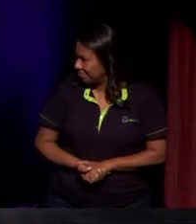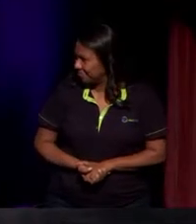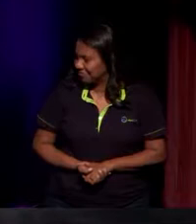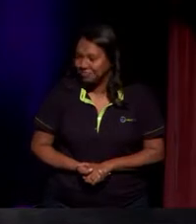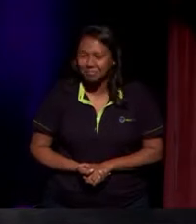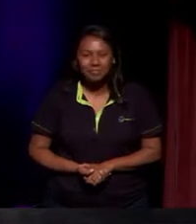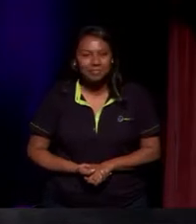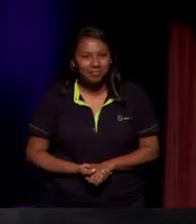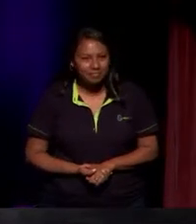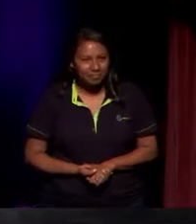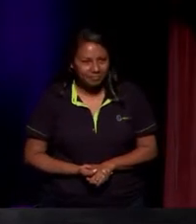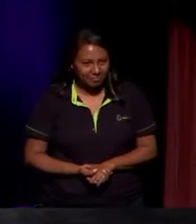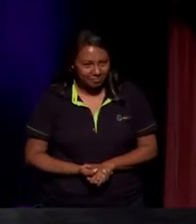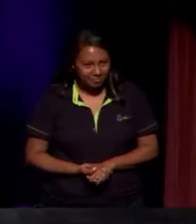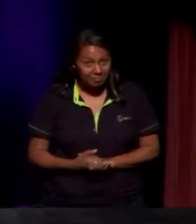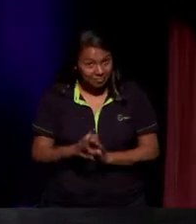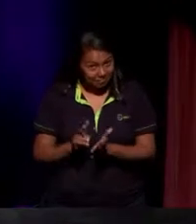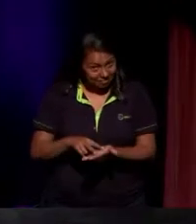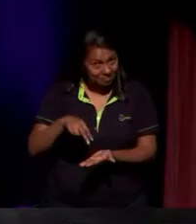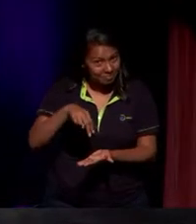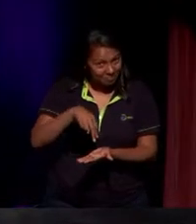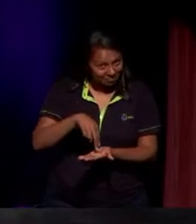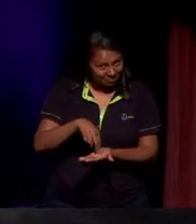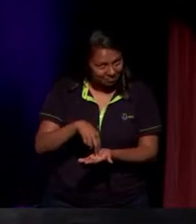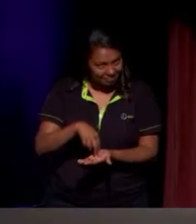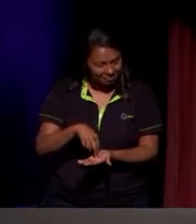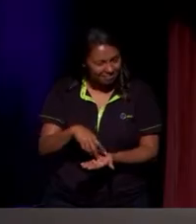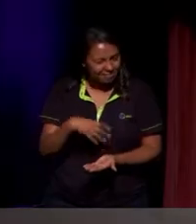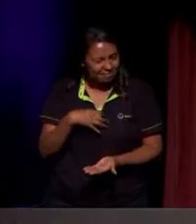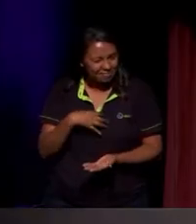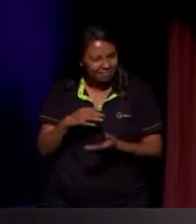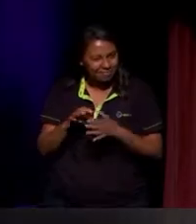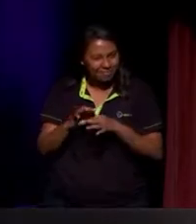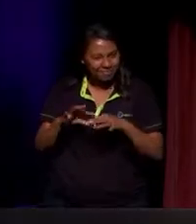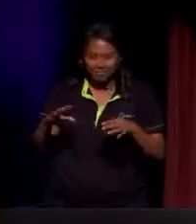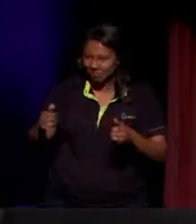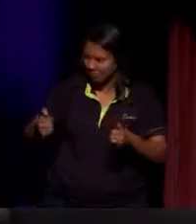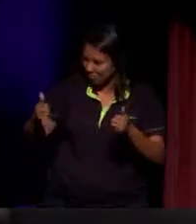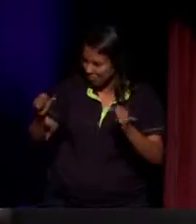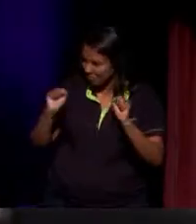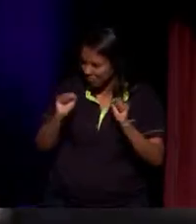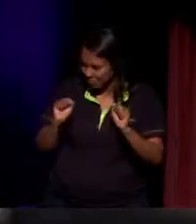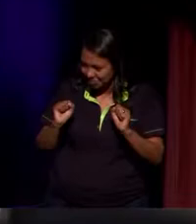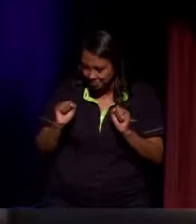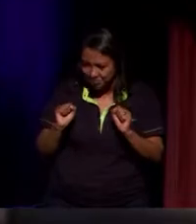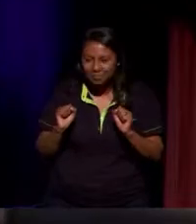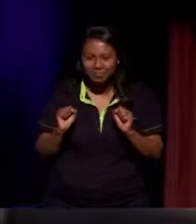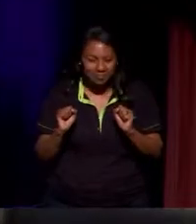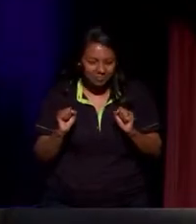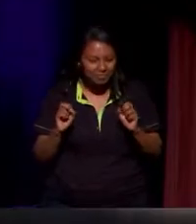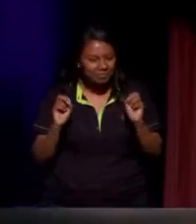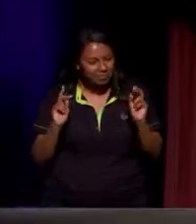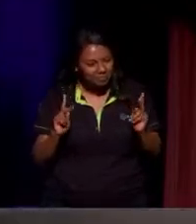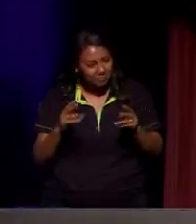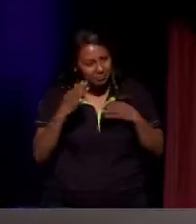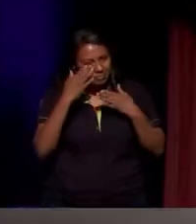Can I speak on foot? I feel more comfortable, authorize OK thank you.